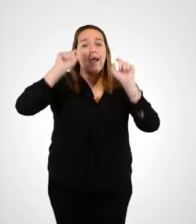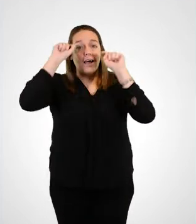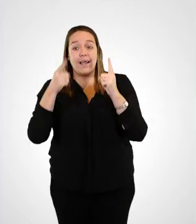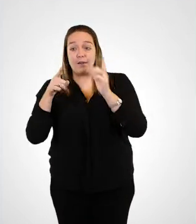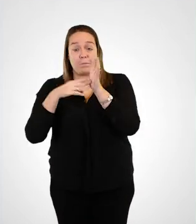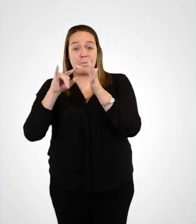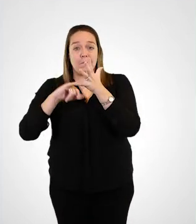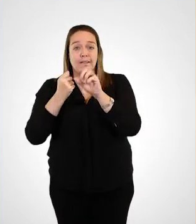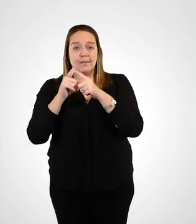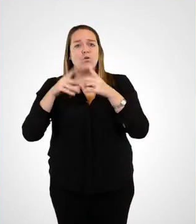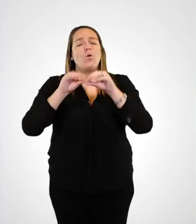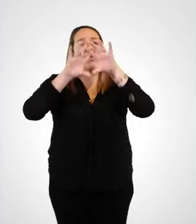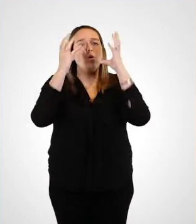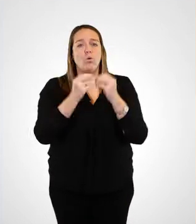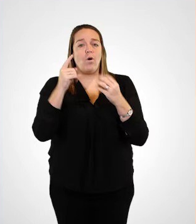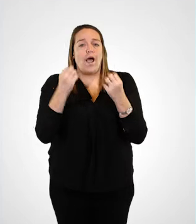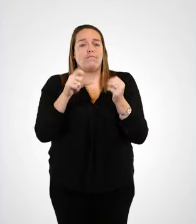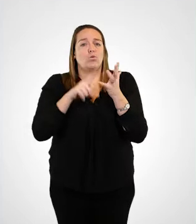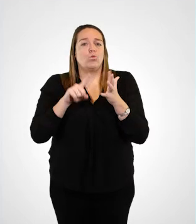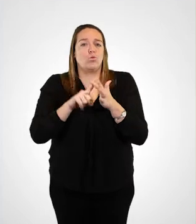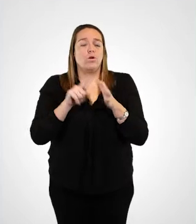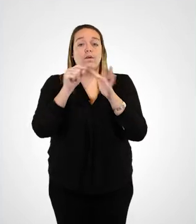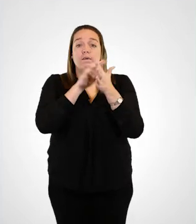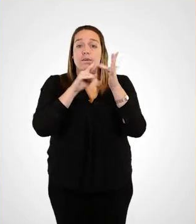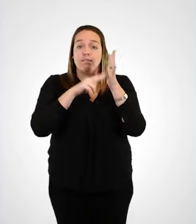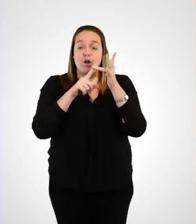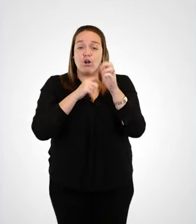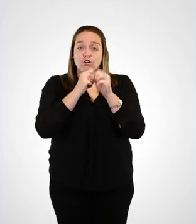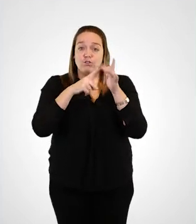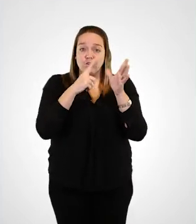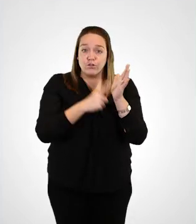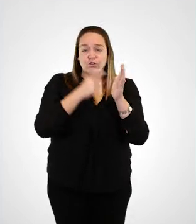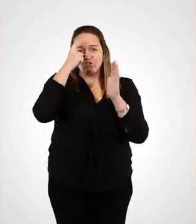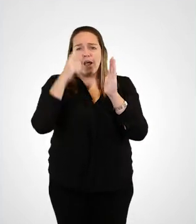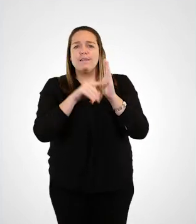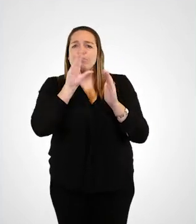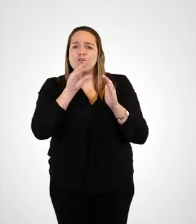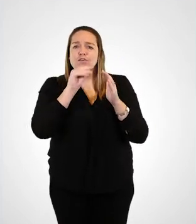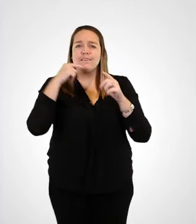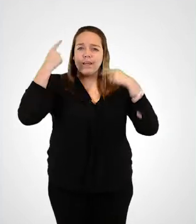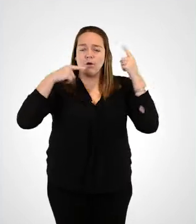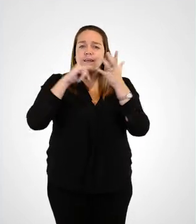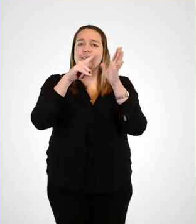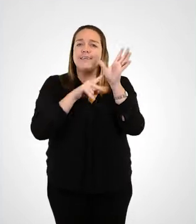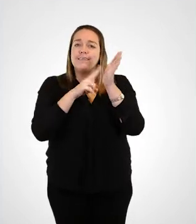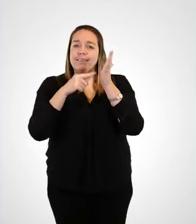but understanding the message using all available cues. So phonological, they recognise speech sounds;